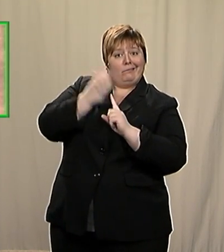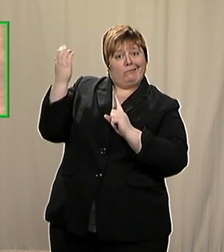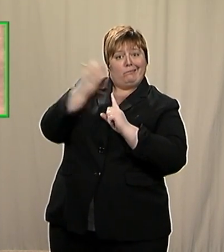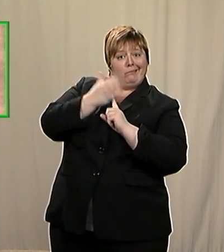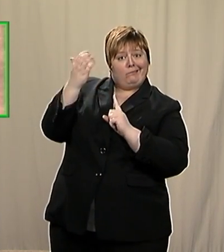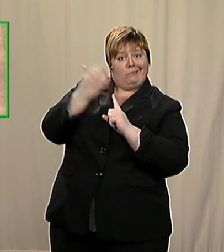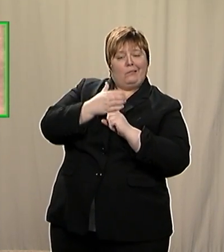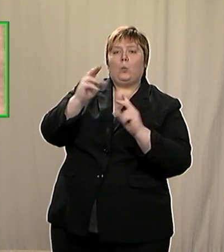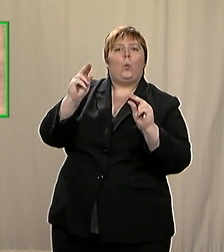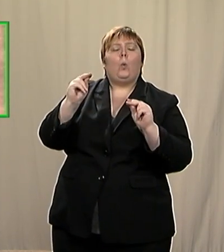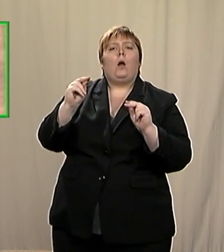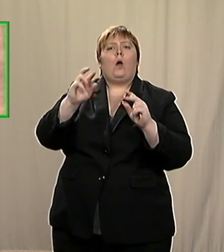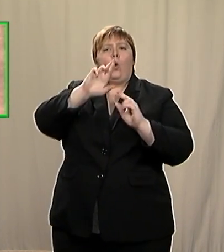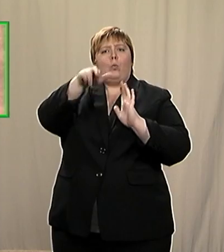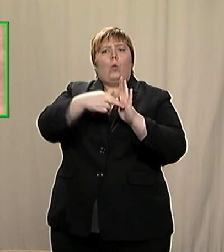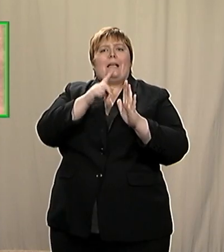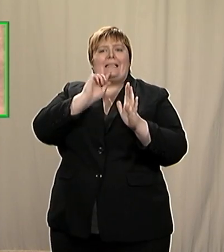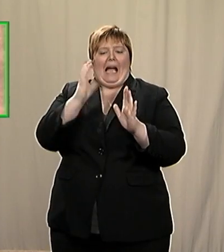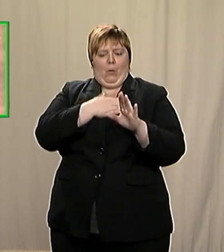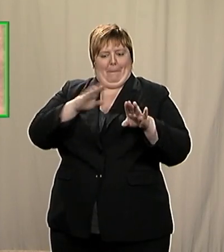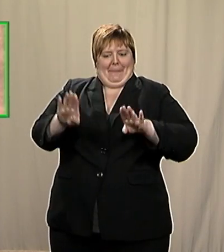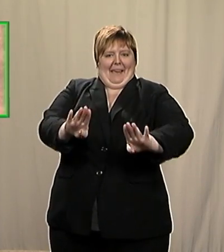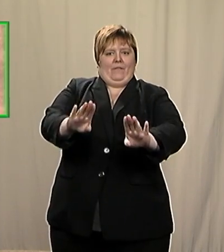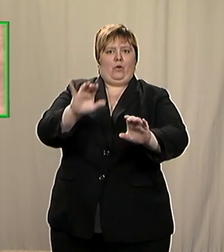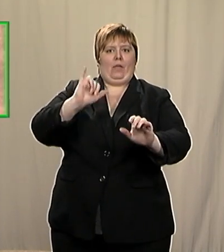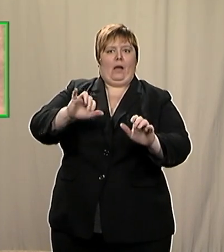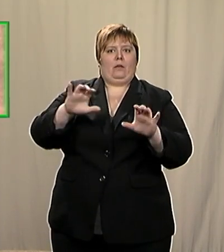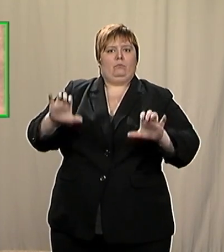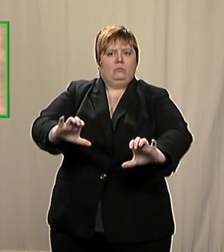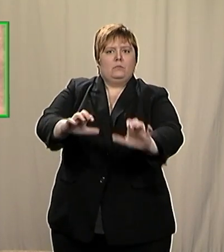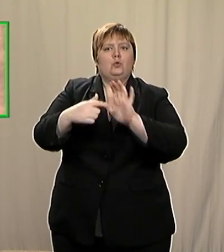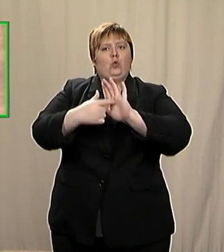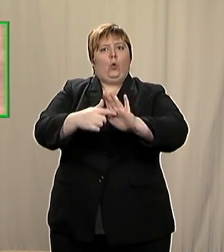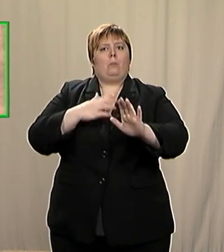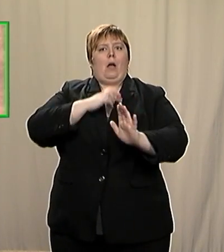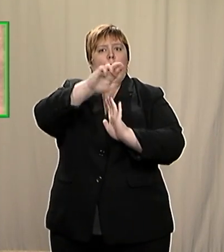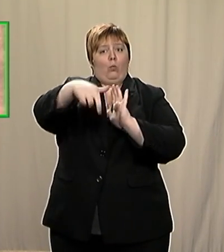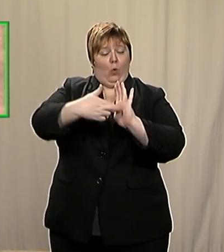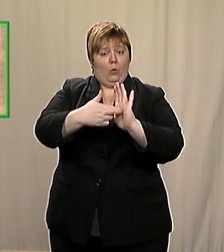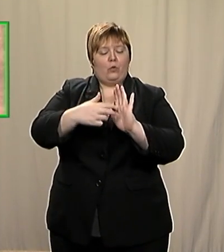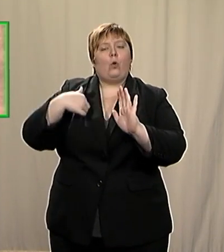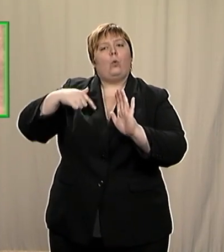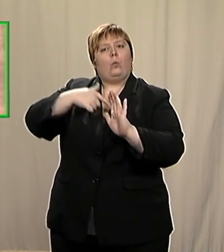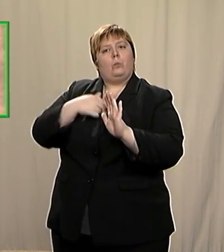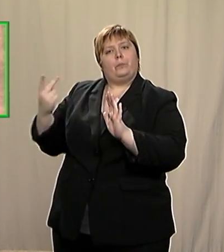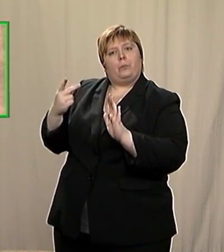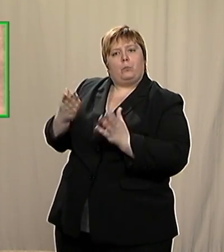They're something we enact through our behaviors. We're proposing the concept that we're calling role space.